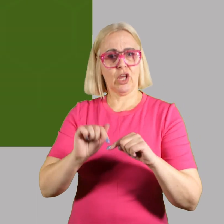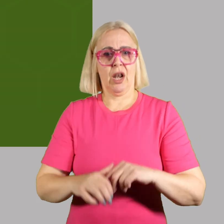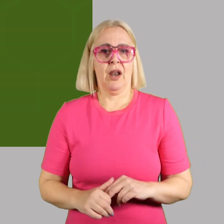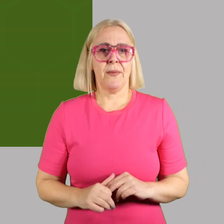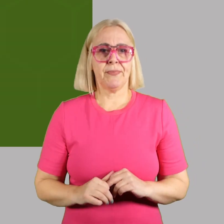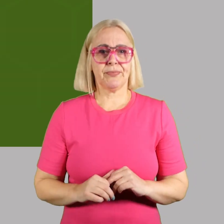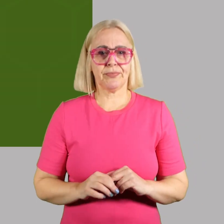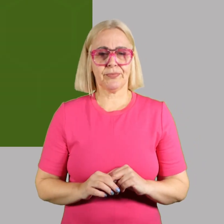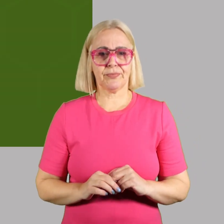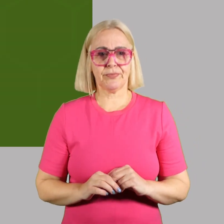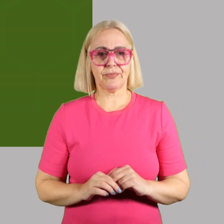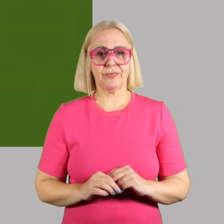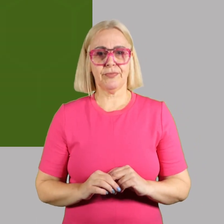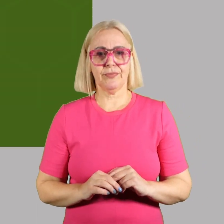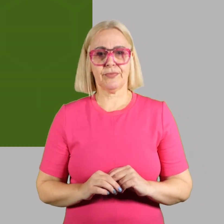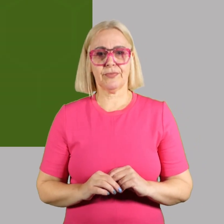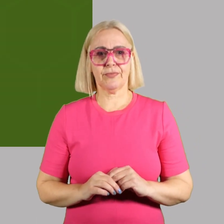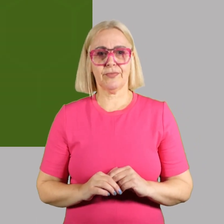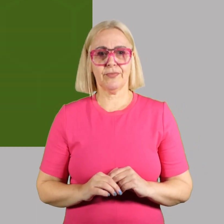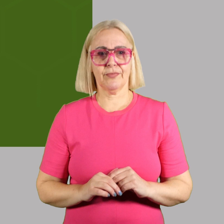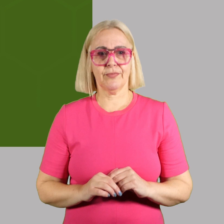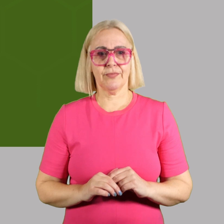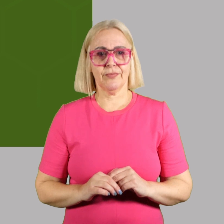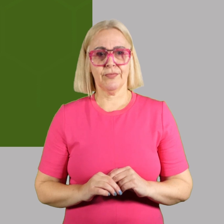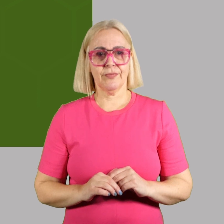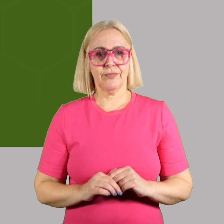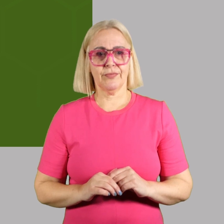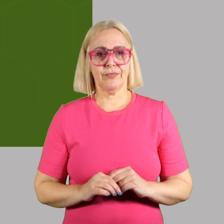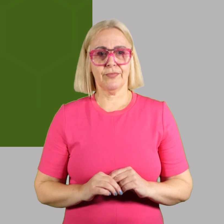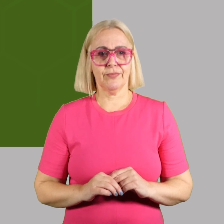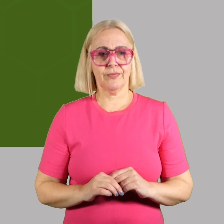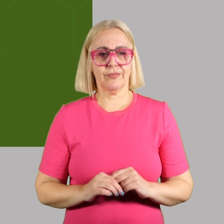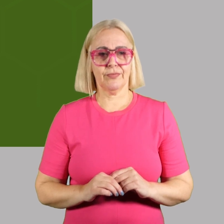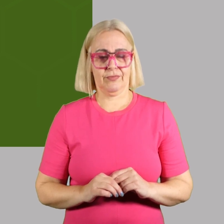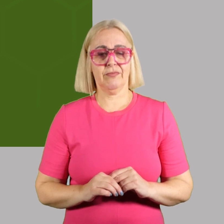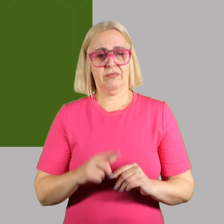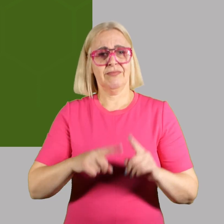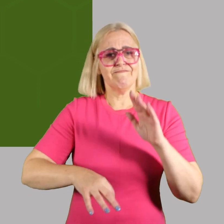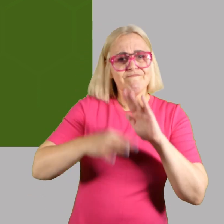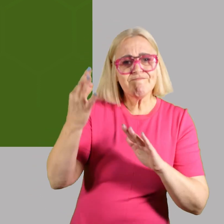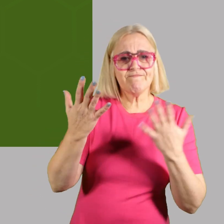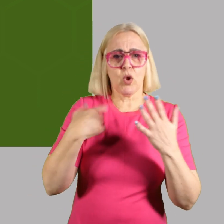In this report, global experts developed solutions for stroke prevention improvement.